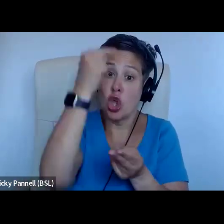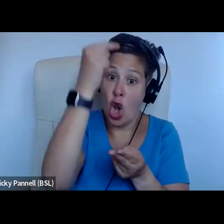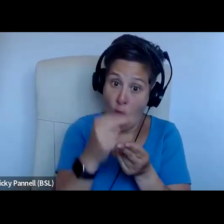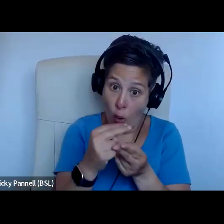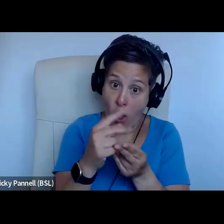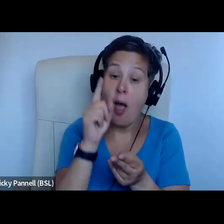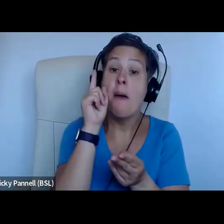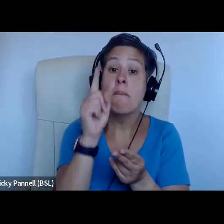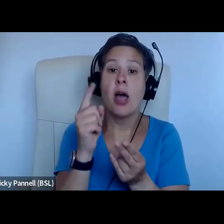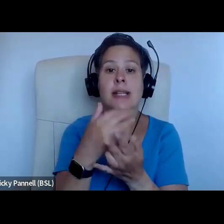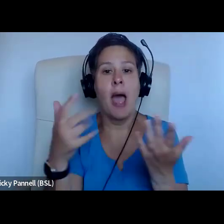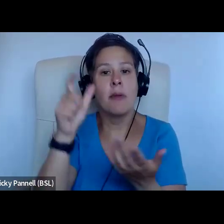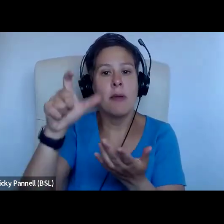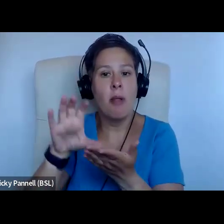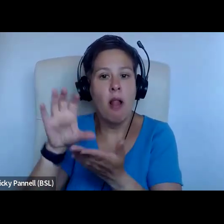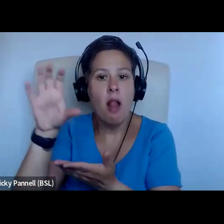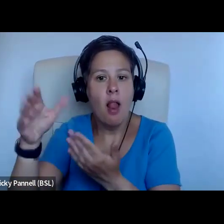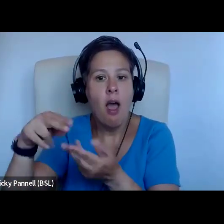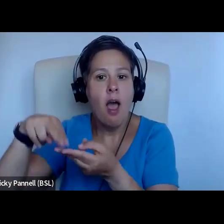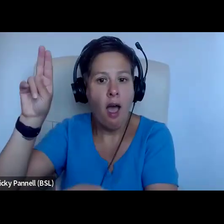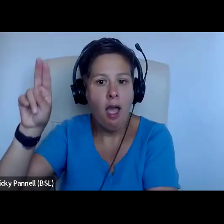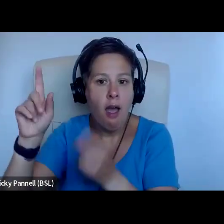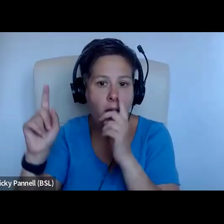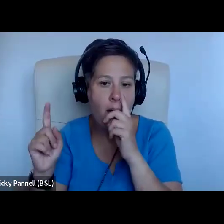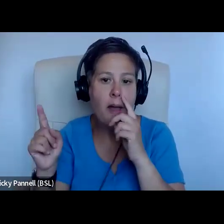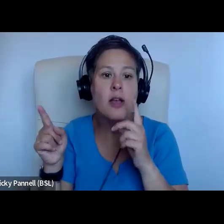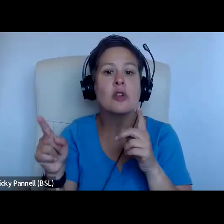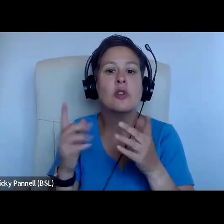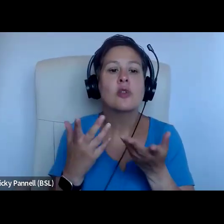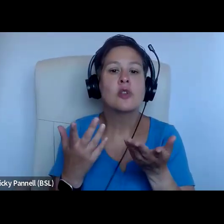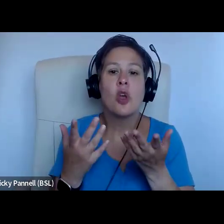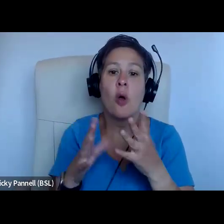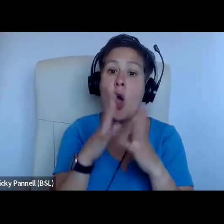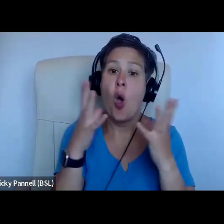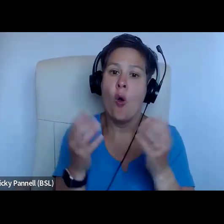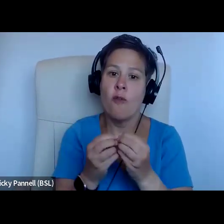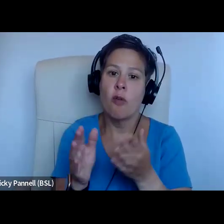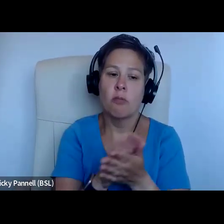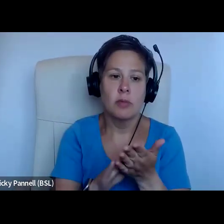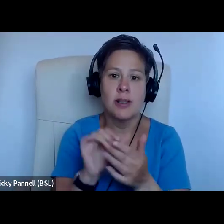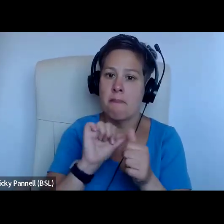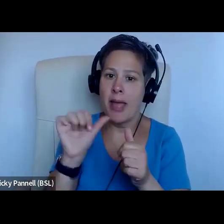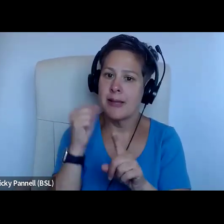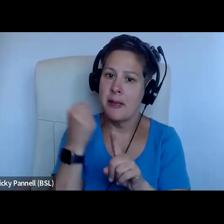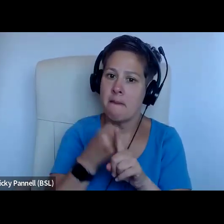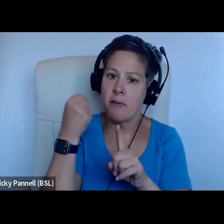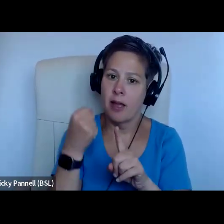whilst it may be slightly less good for each person who gets it, if, you know, two, three, four, five times as many people benefit, you know,